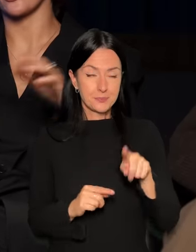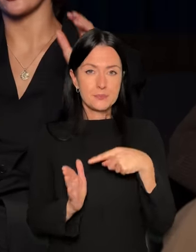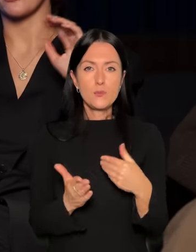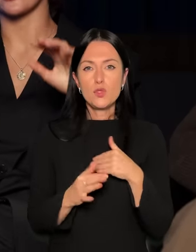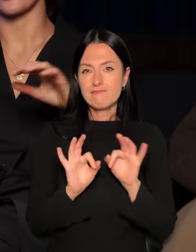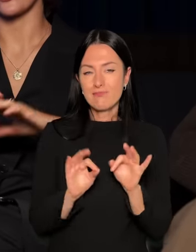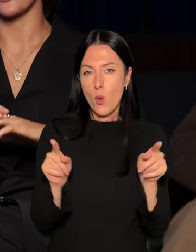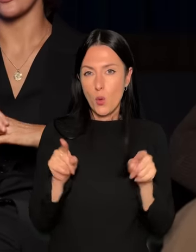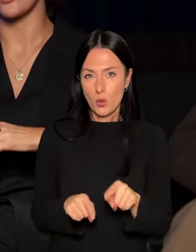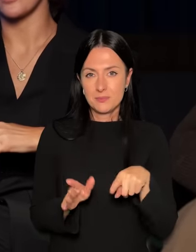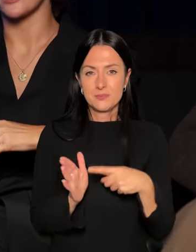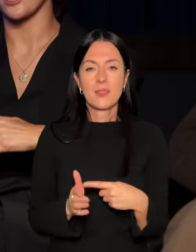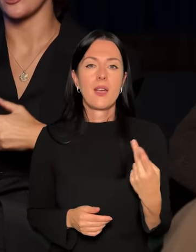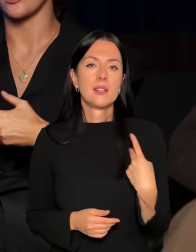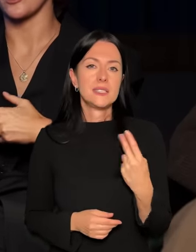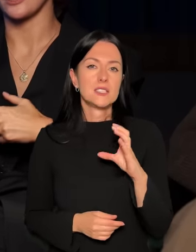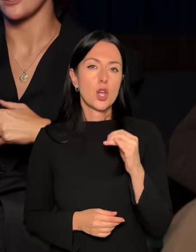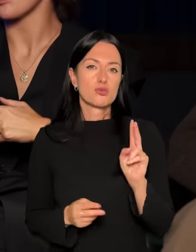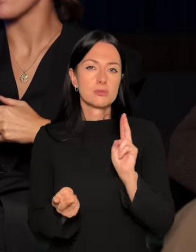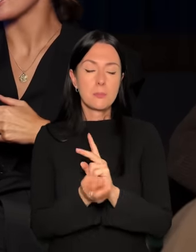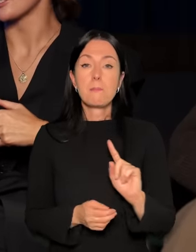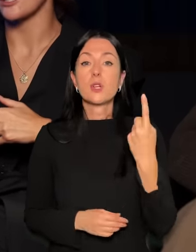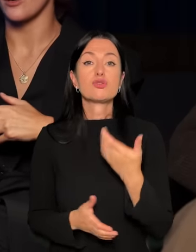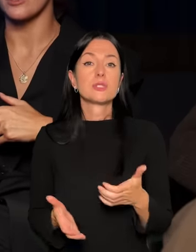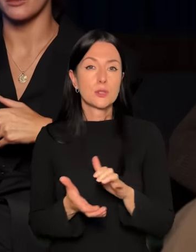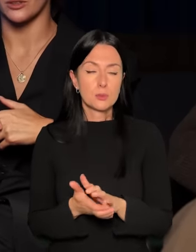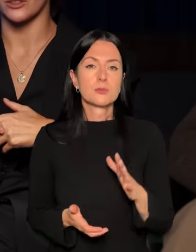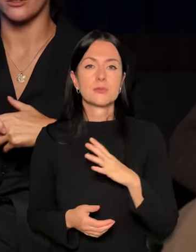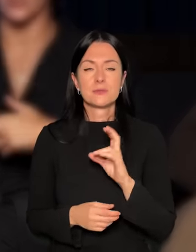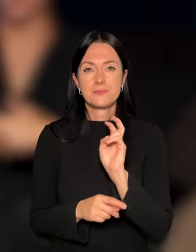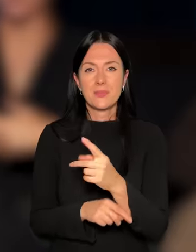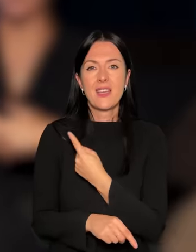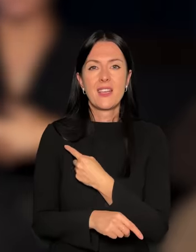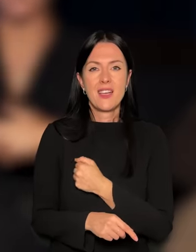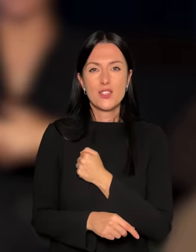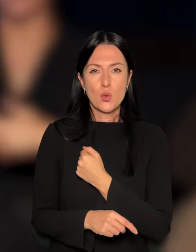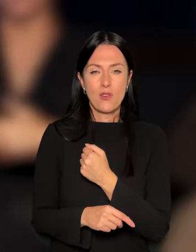I want to tell a brief story. Sasha and I met. It was our first meeting. We went to a military hospital to donate blood.